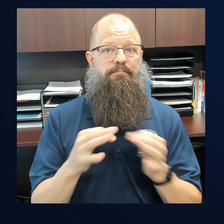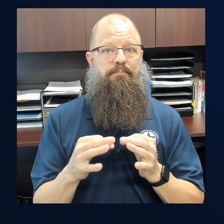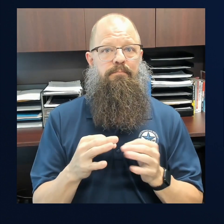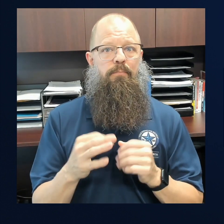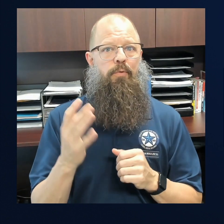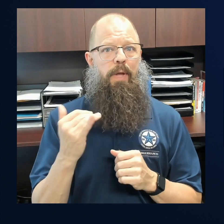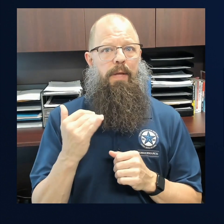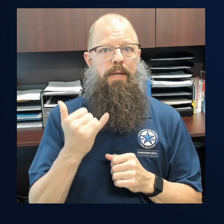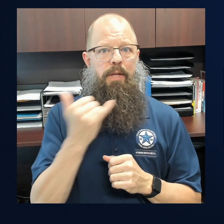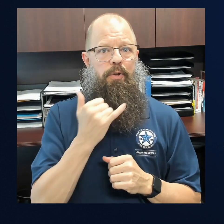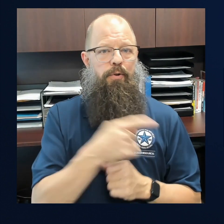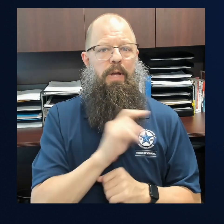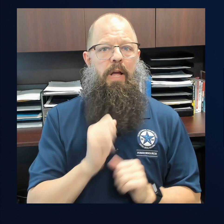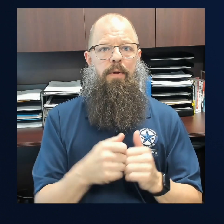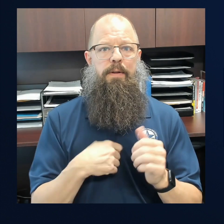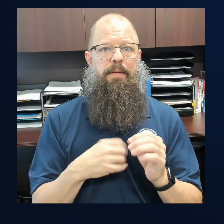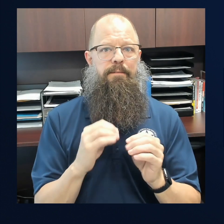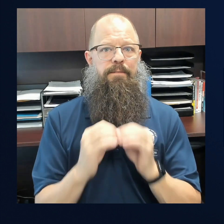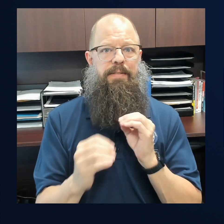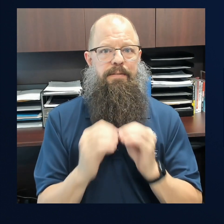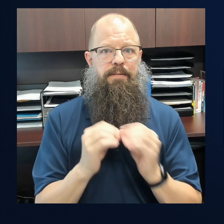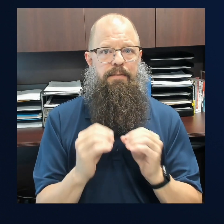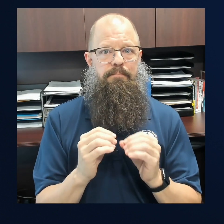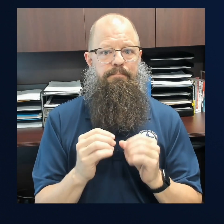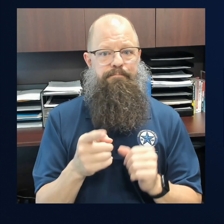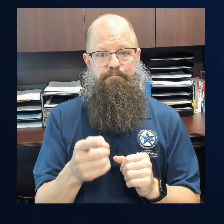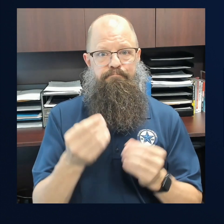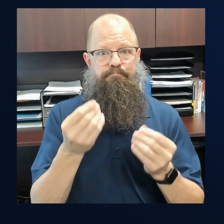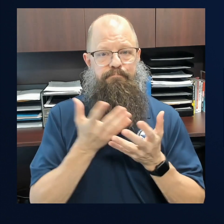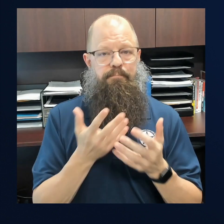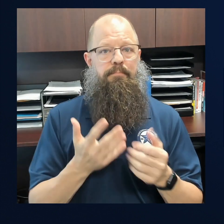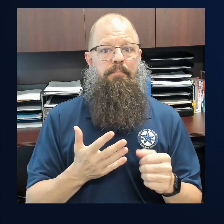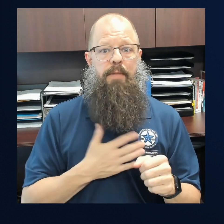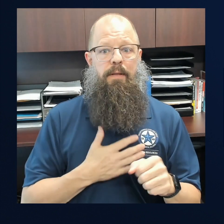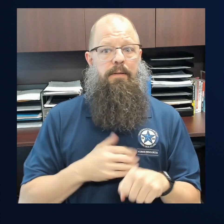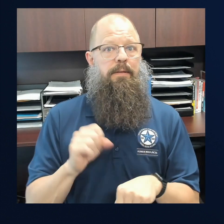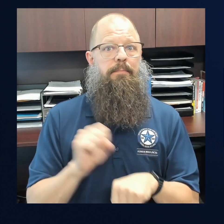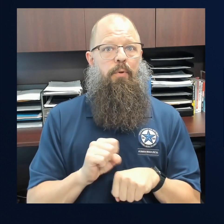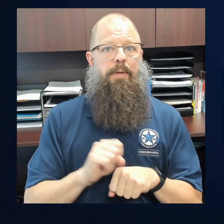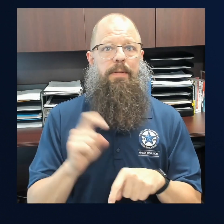they will disappear from the Document Errors. There are a few things that may cause it and will